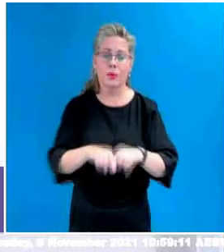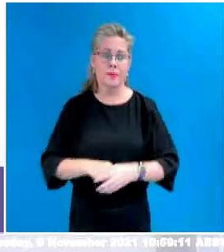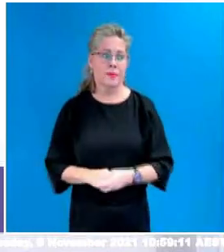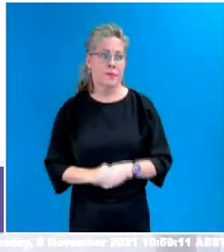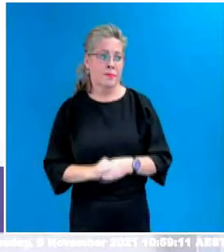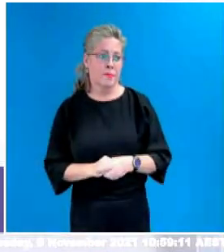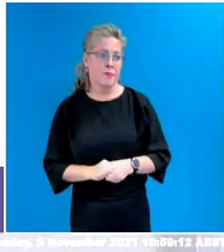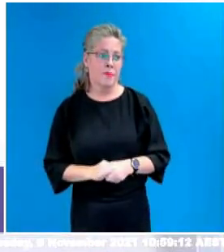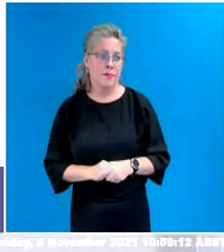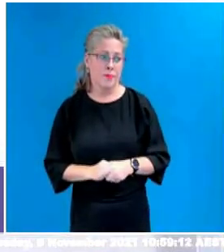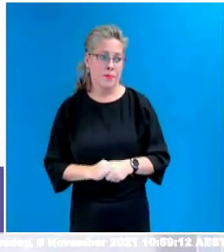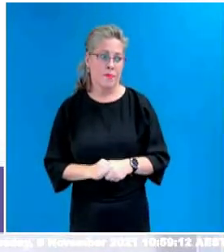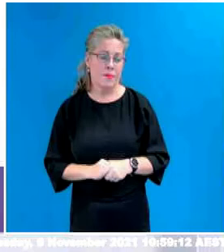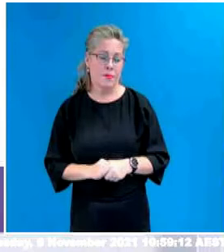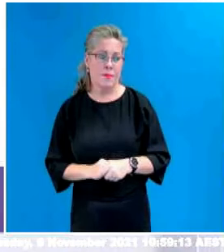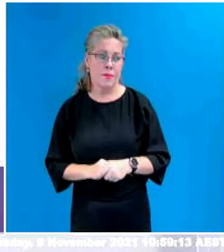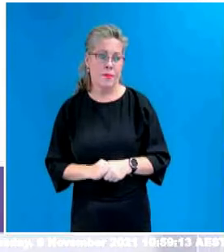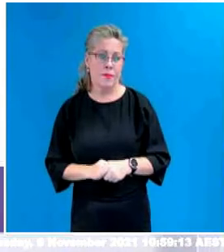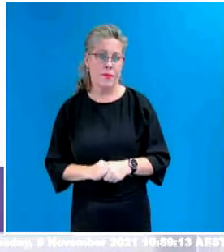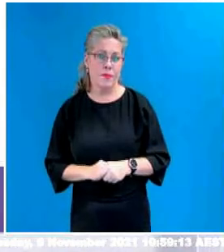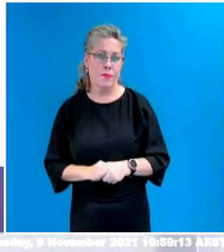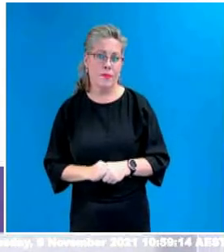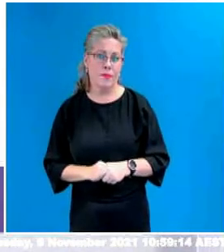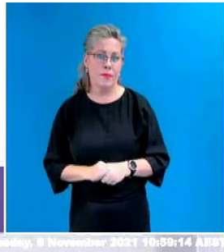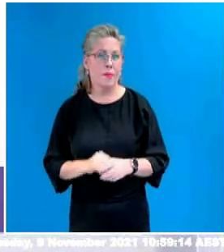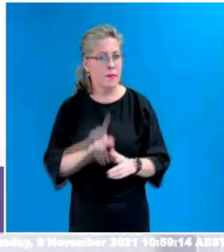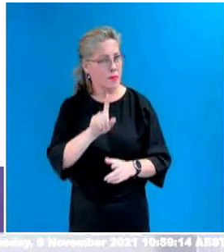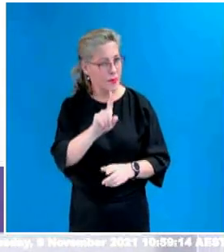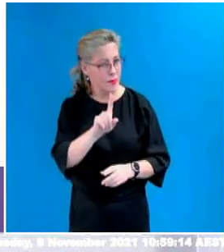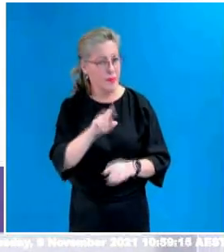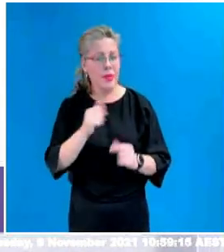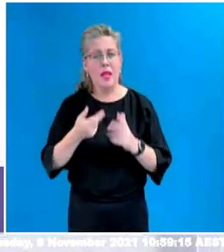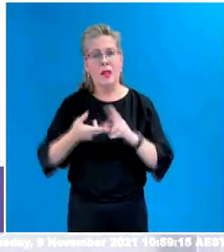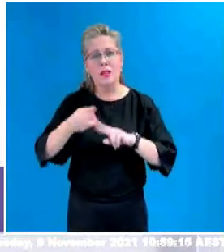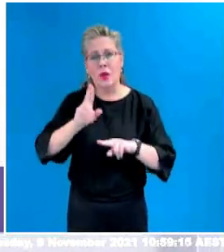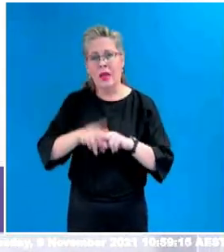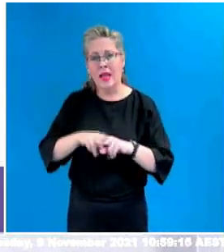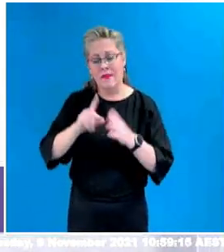Australian law, for example, as schedules to the Australian Human Rights